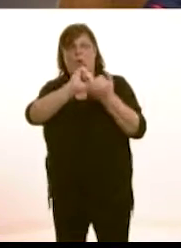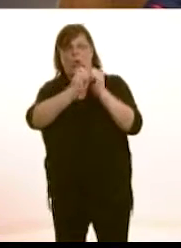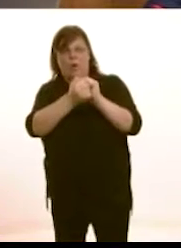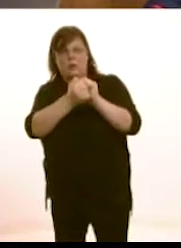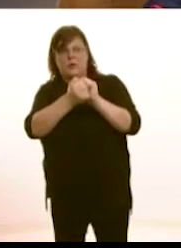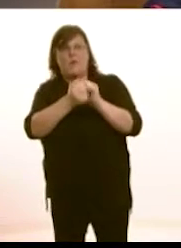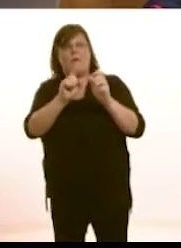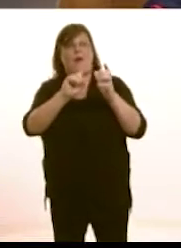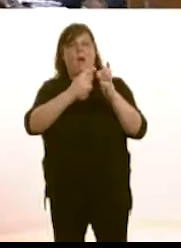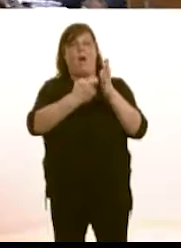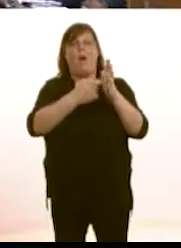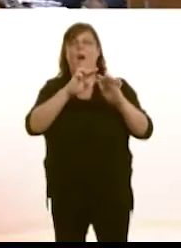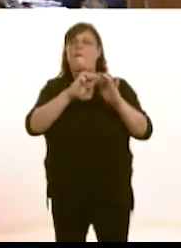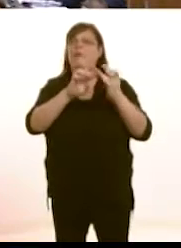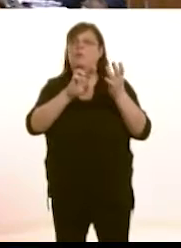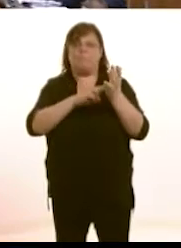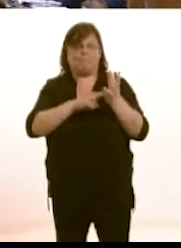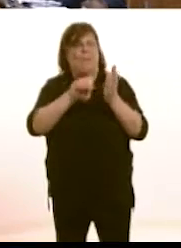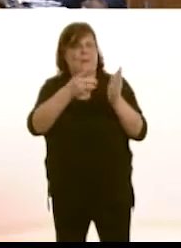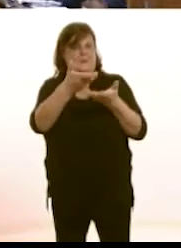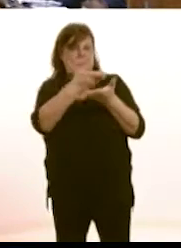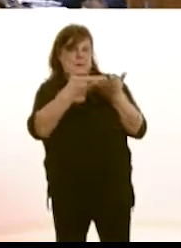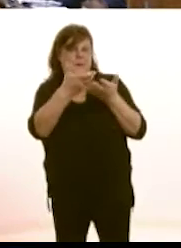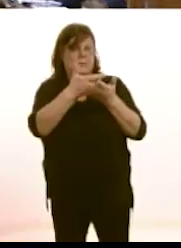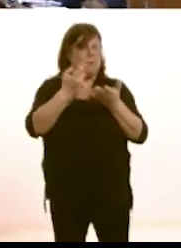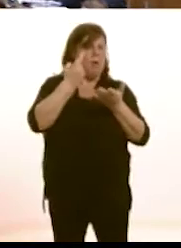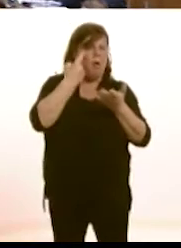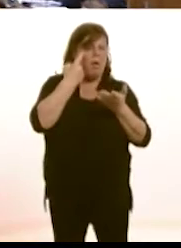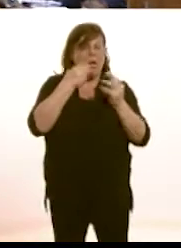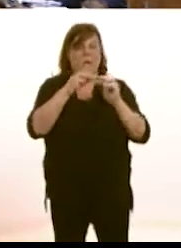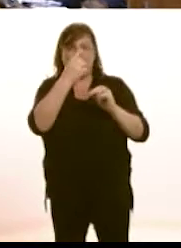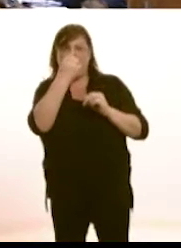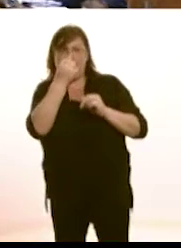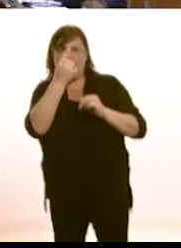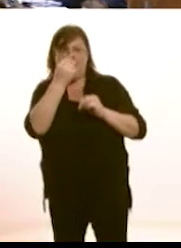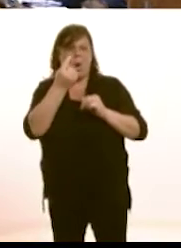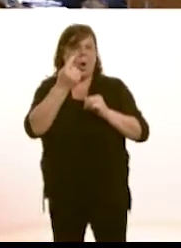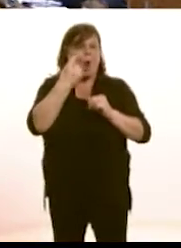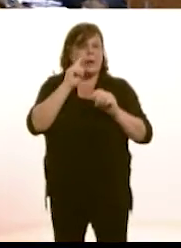for Arfon, that further consideration should be given to looking at other sites and not just at Glan Clwyd.